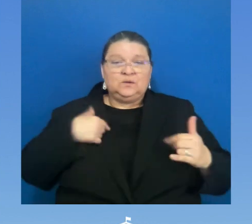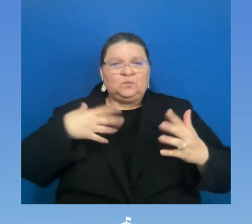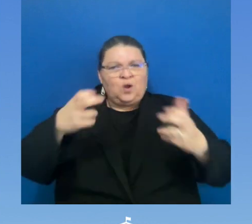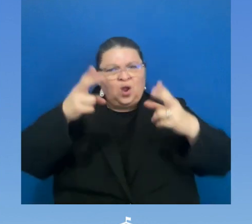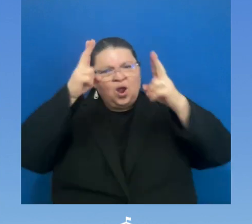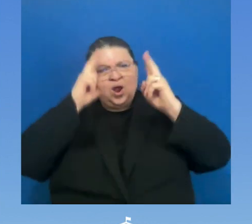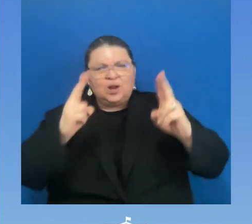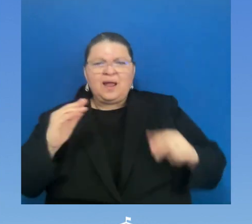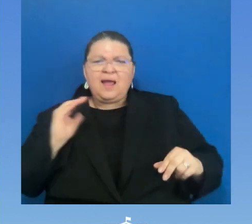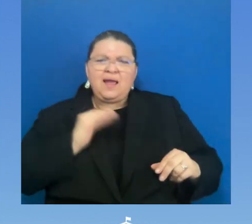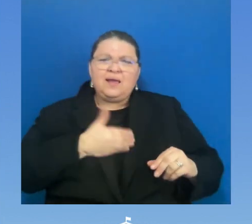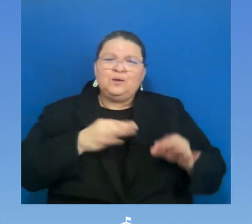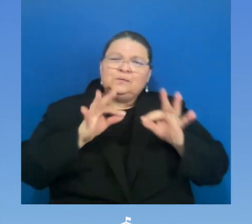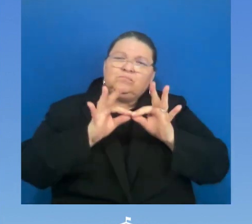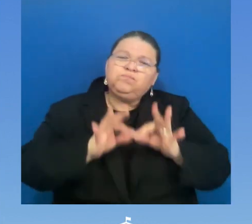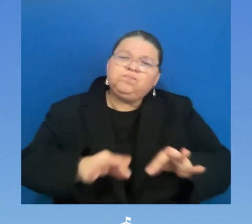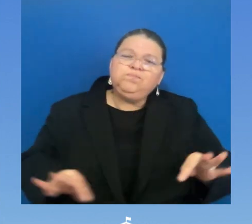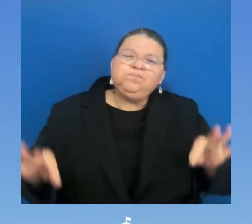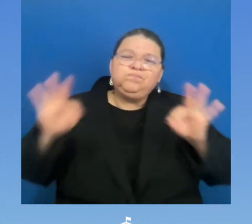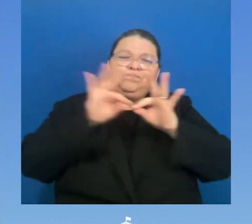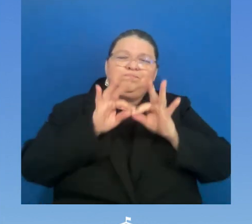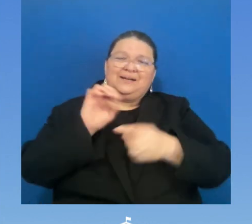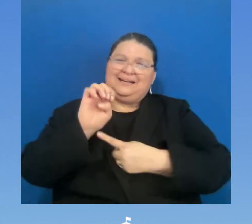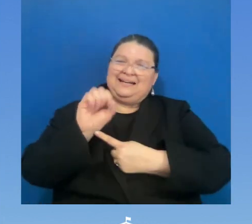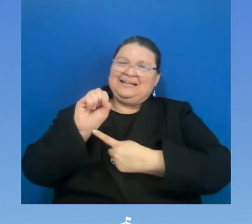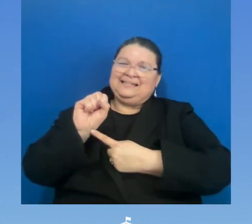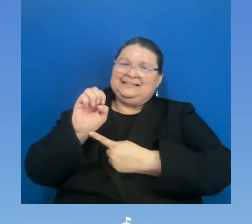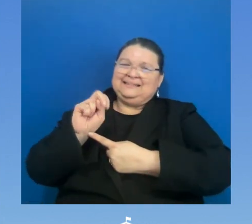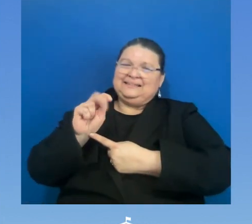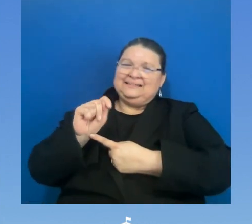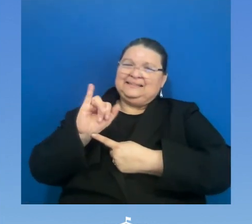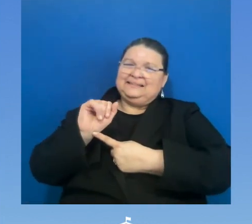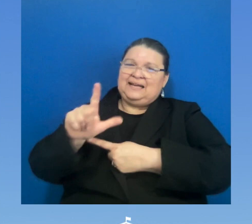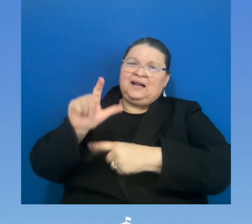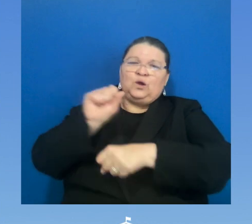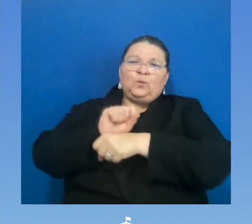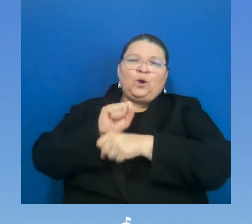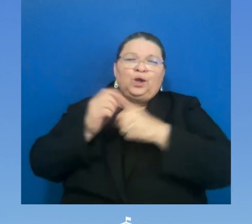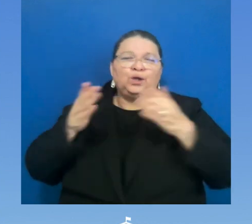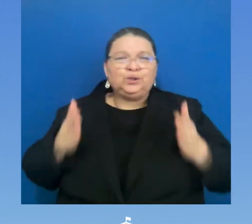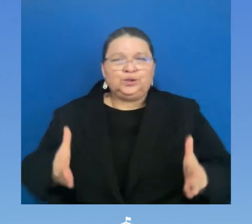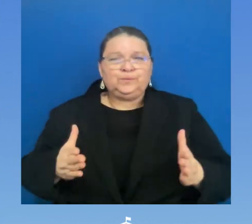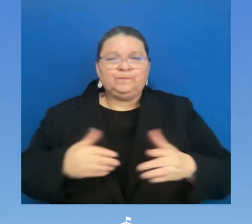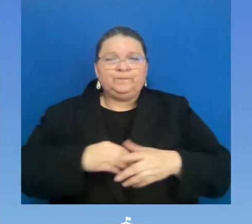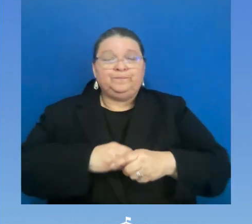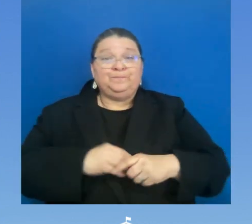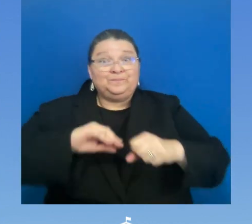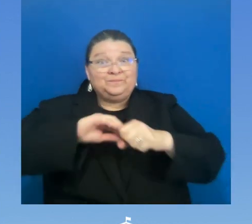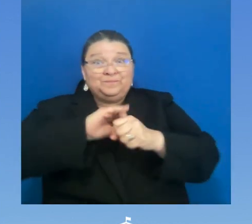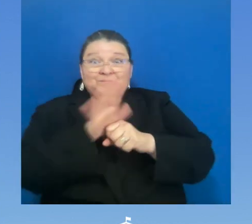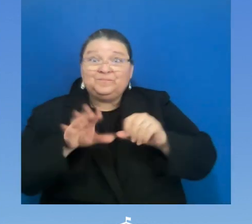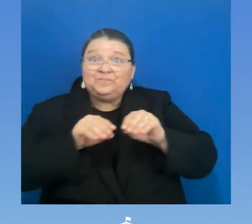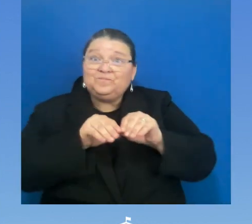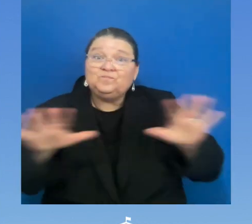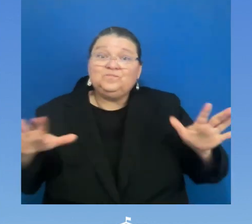Throughout the pandemic, women have served on the frontlines, reported for duty in child care centers,